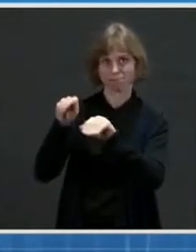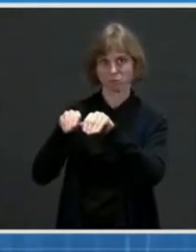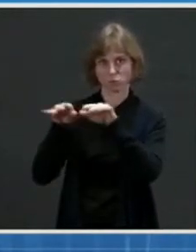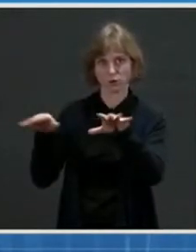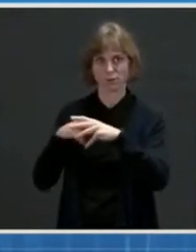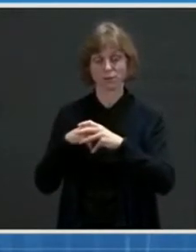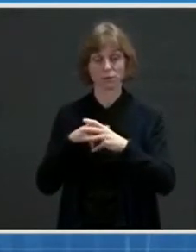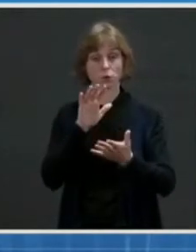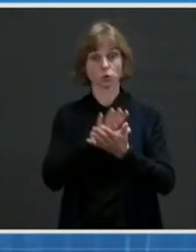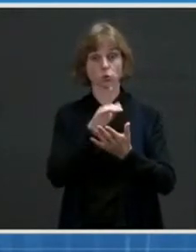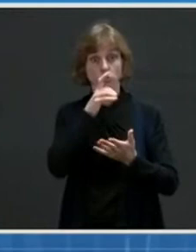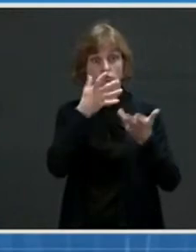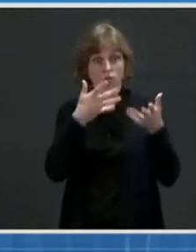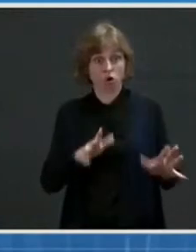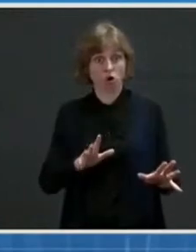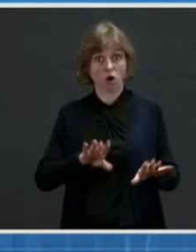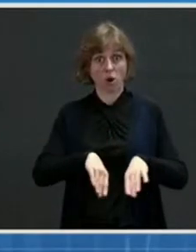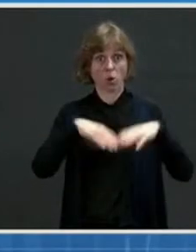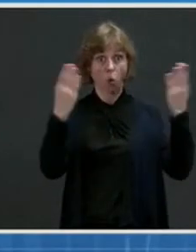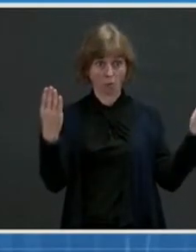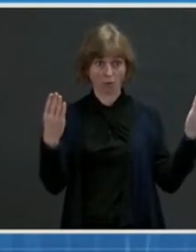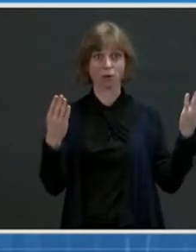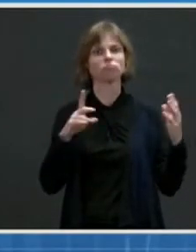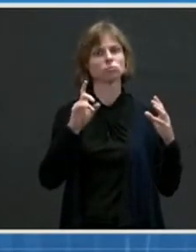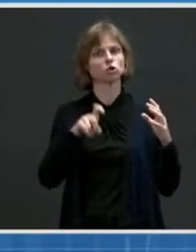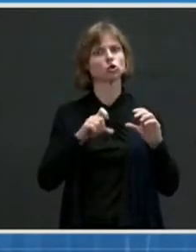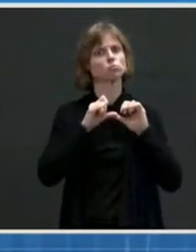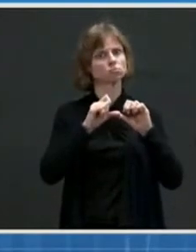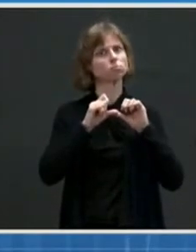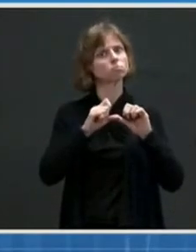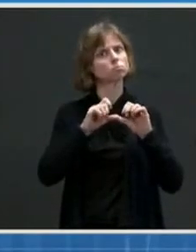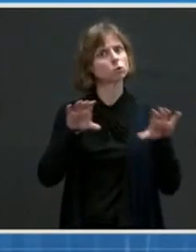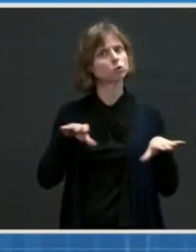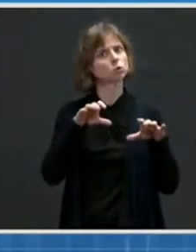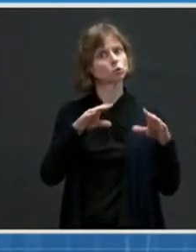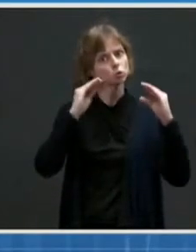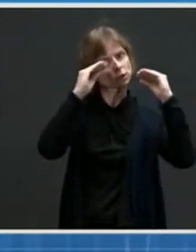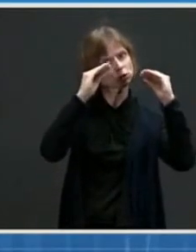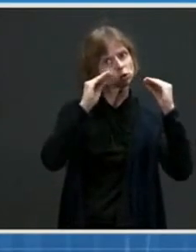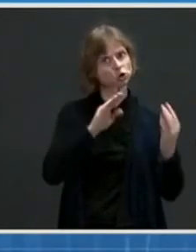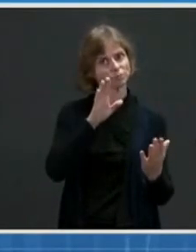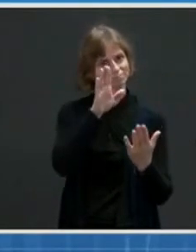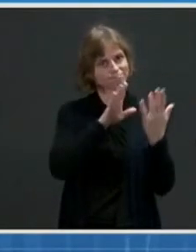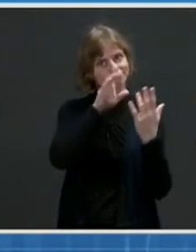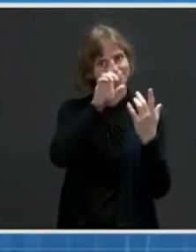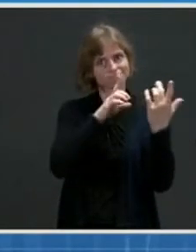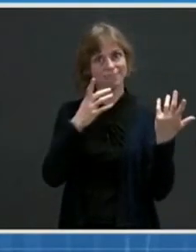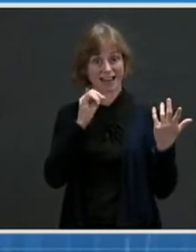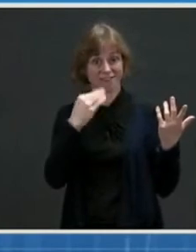IMPLEMENT MITIGATION MEASURES AND HAVE FEW CASES. SCHOOLS THAT ARE ALREADY OPEN SHOULD CONTINUE TO PROVIDE IN-